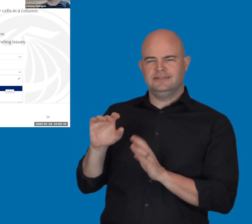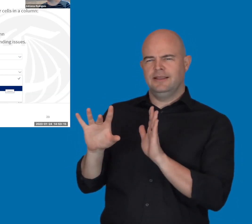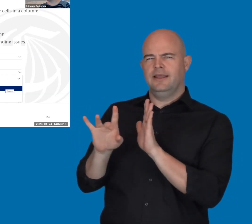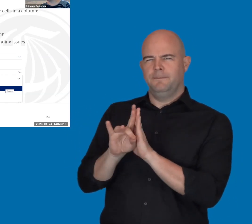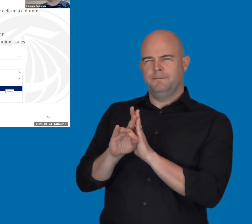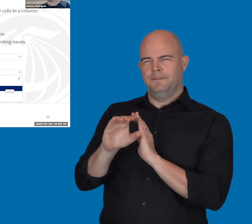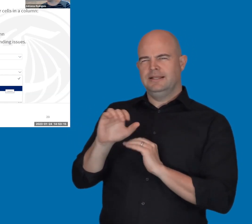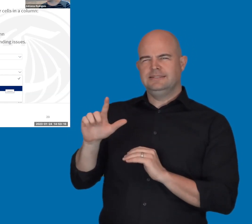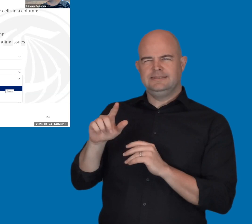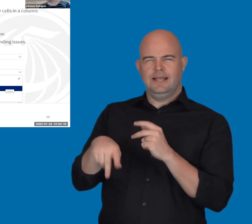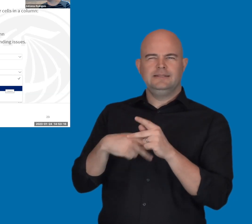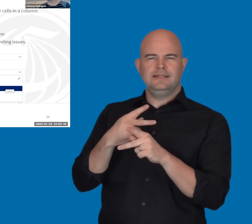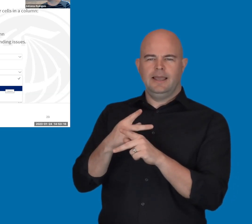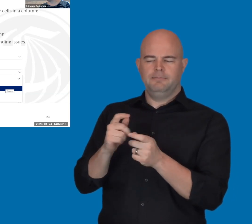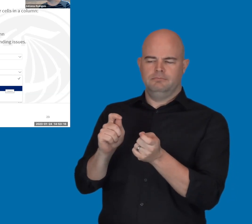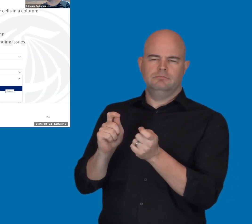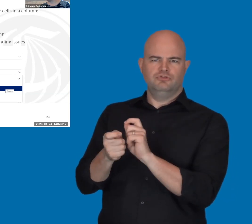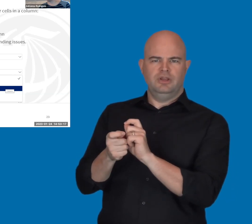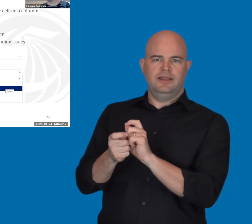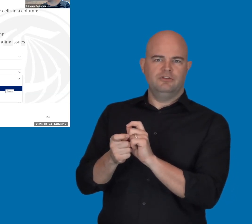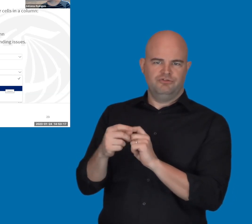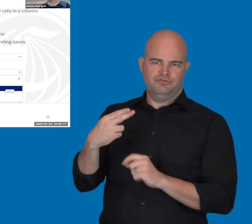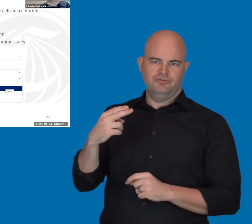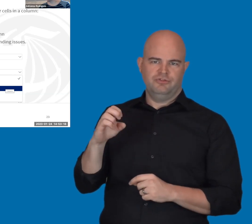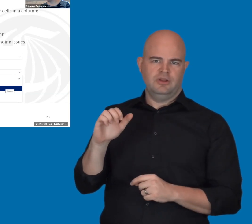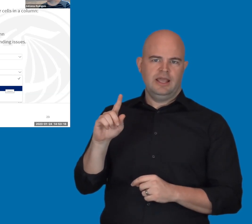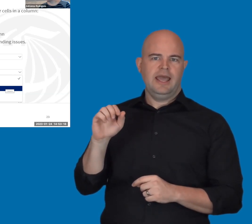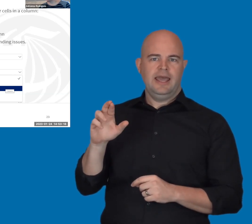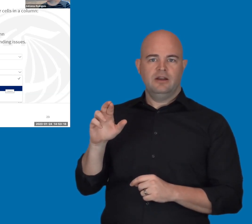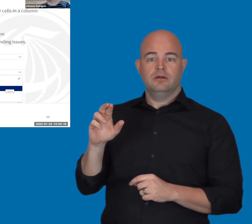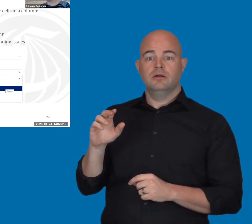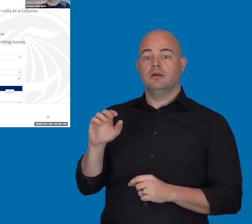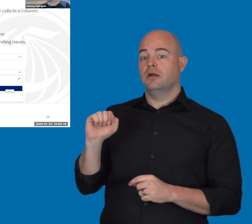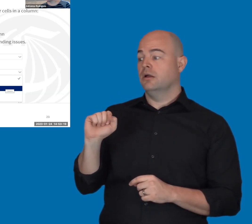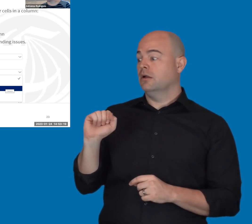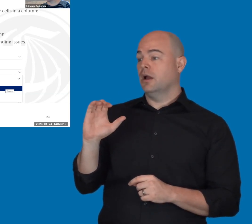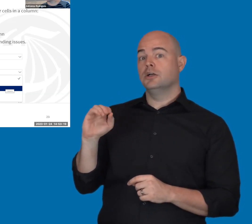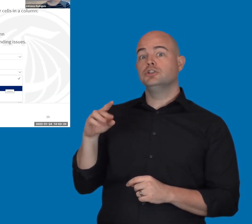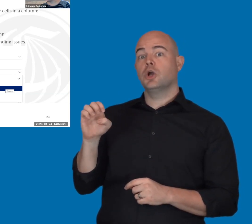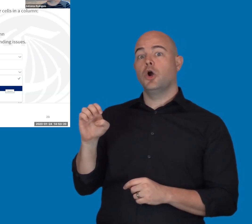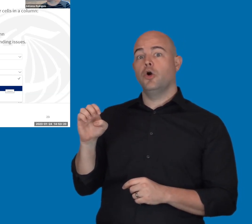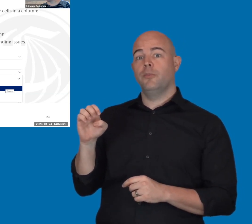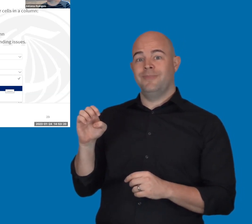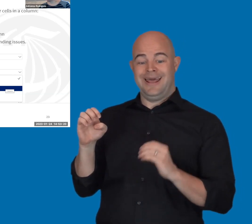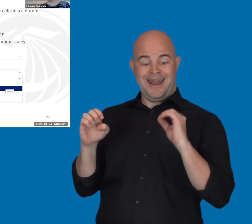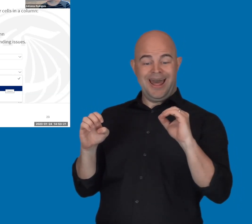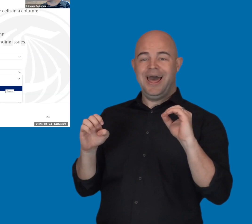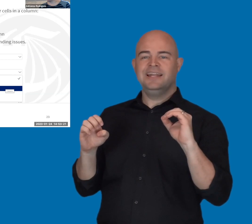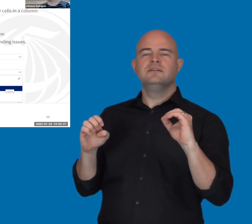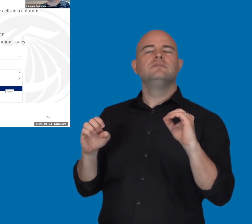Choose the Cell Type to -- change the Cell Type to Header and scope from None to Column.